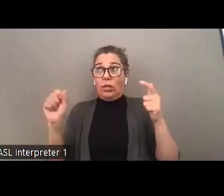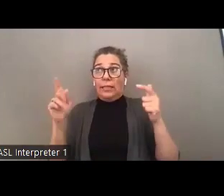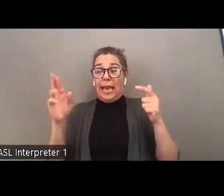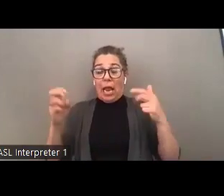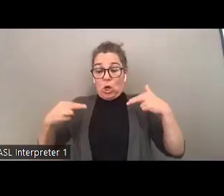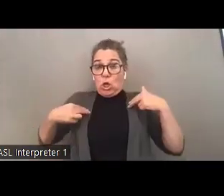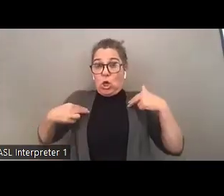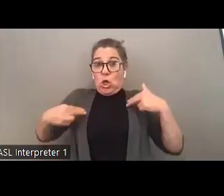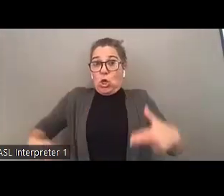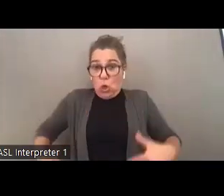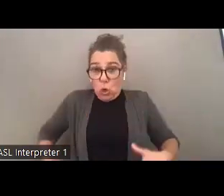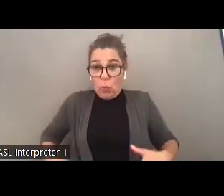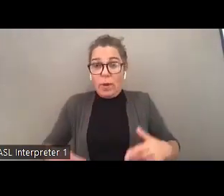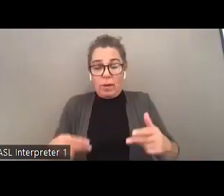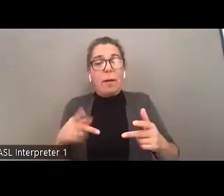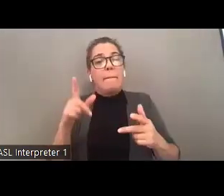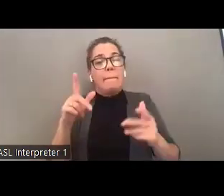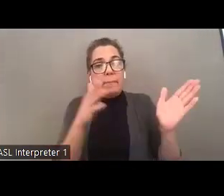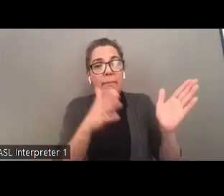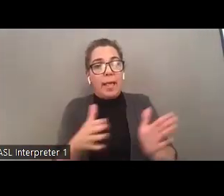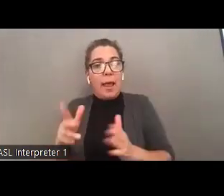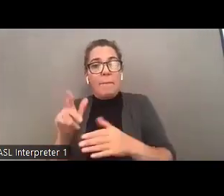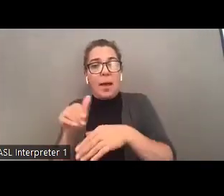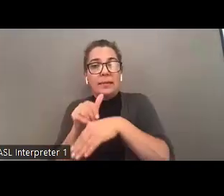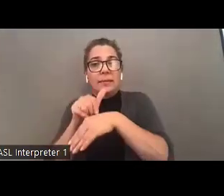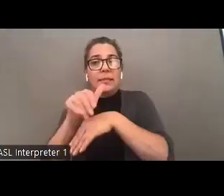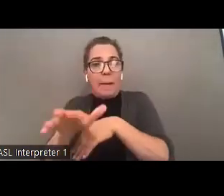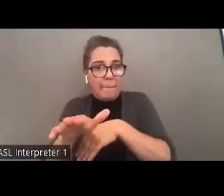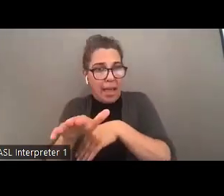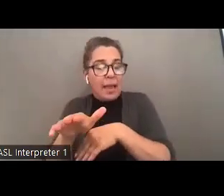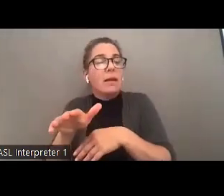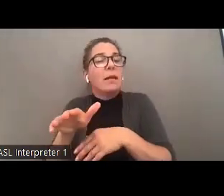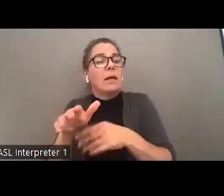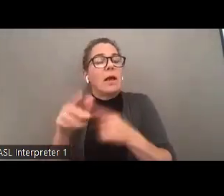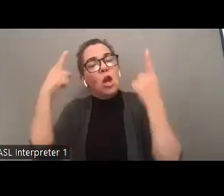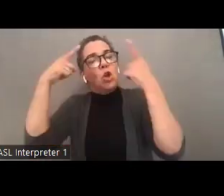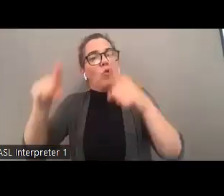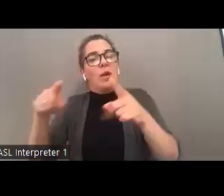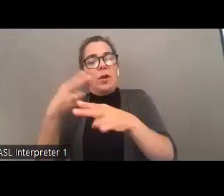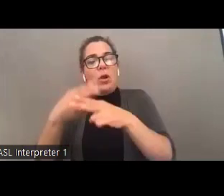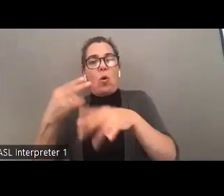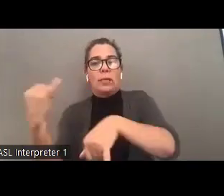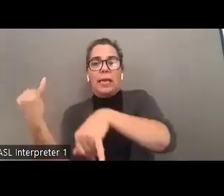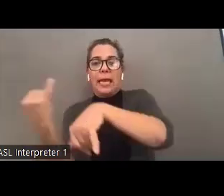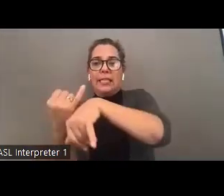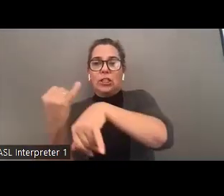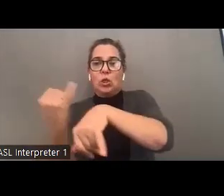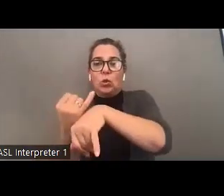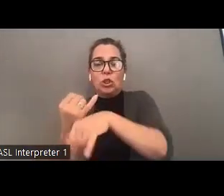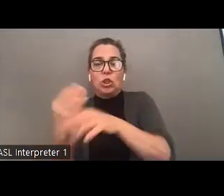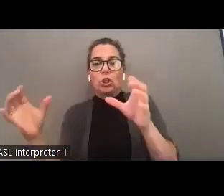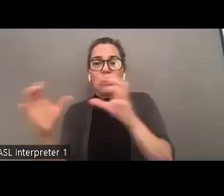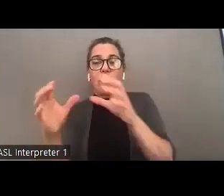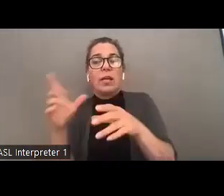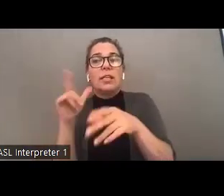are required to submit a submission agreement called an institutional certification to NIH at just-in-time.